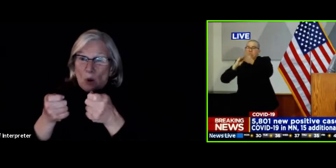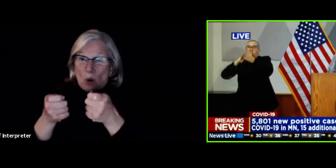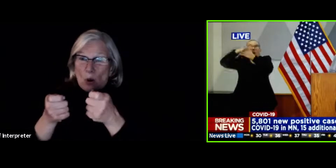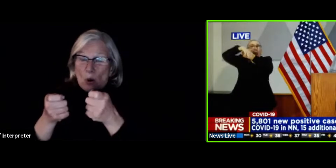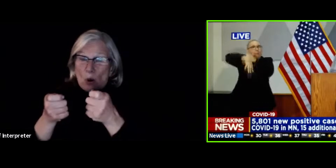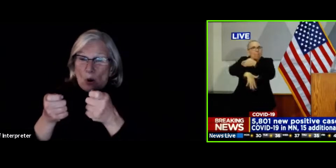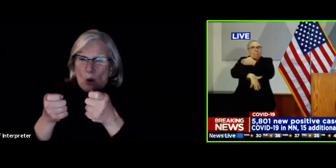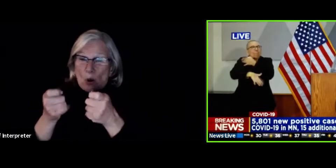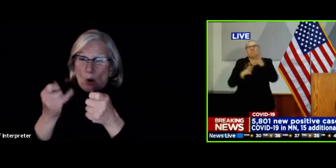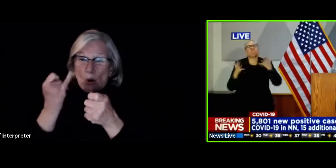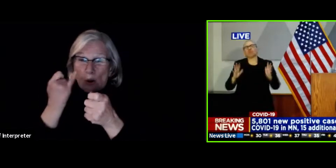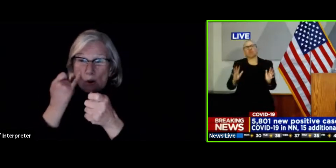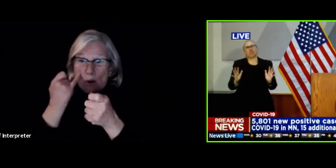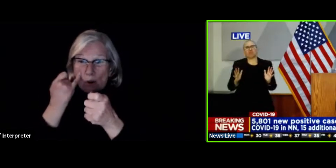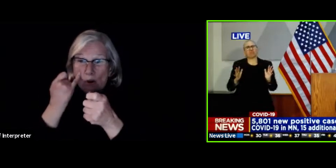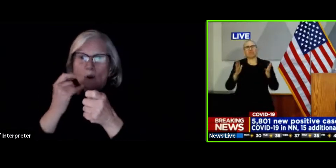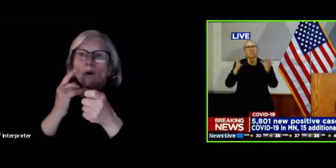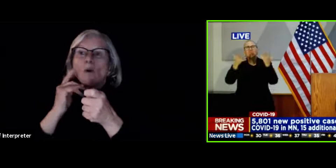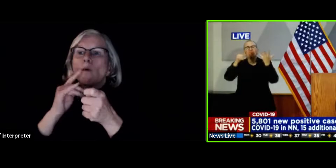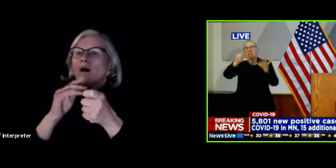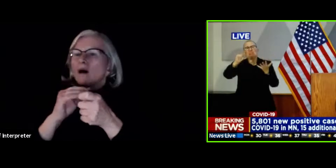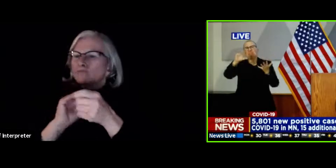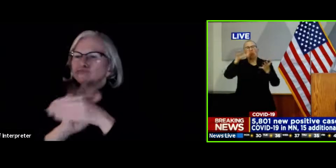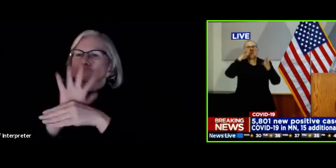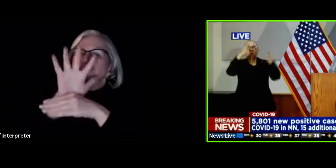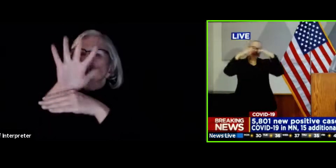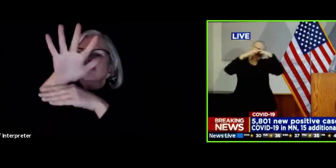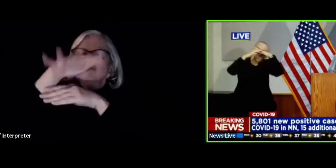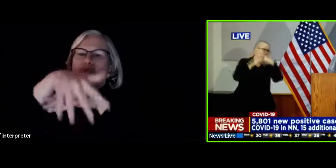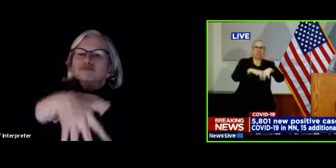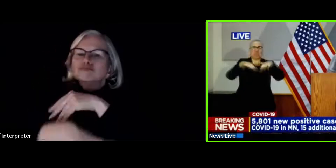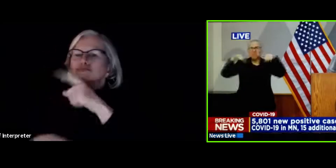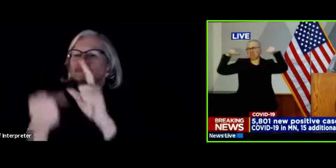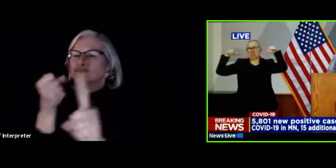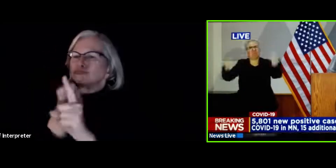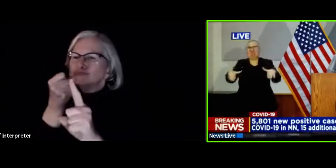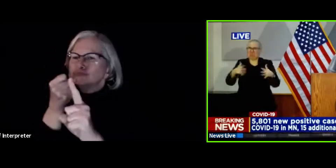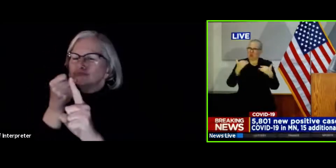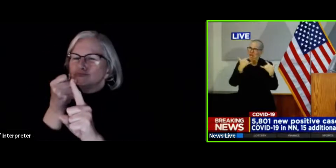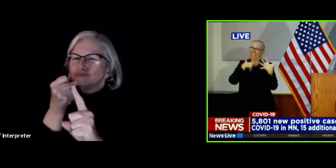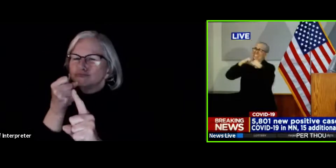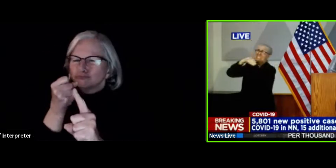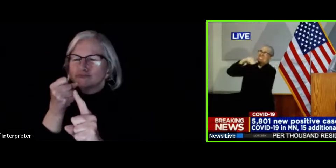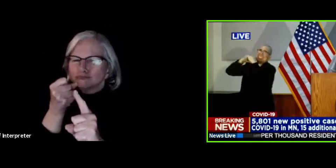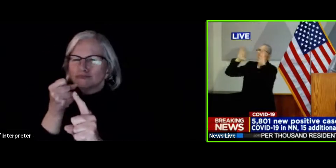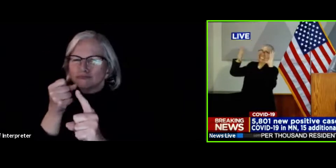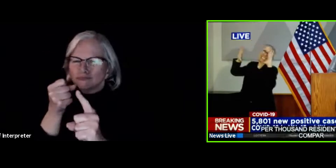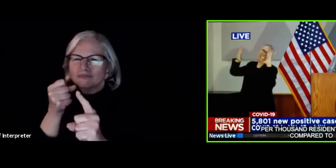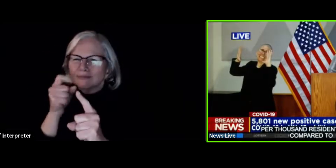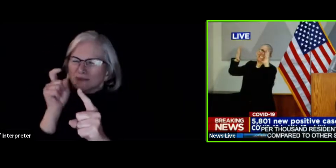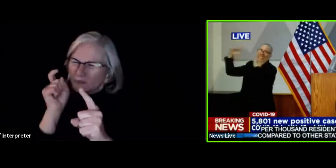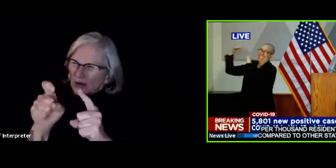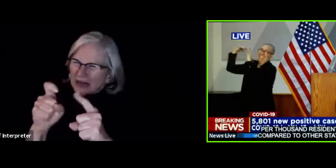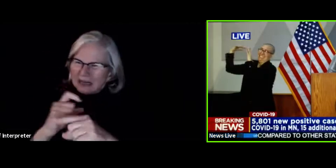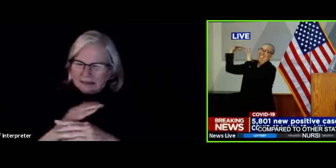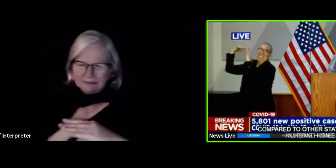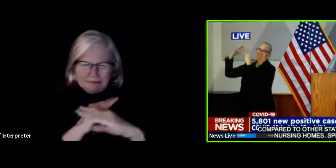SETTINGS DESPITE THEIR BEST EFFORTS TO BUILDS UP THOSE FLOODS WALLS. THIS NEXT PICTURE JUST BREAKS DOWN